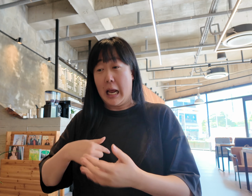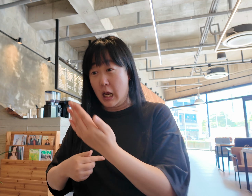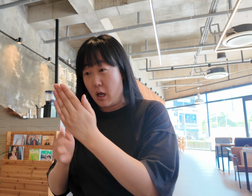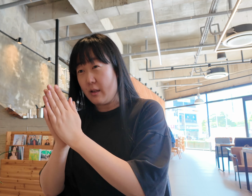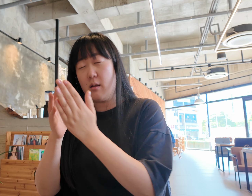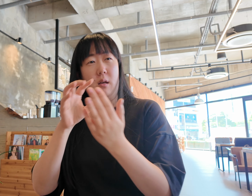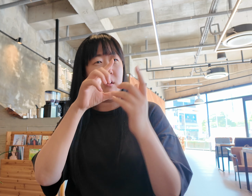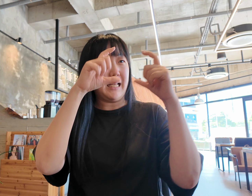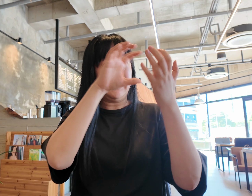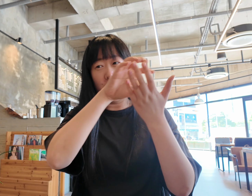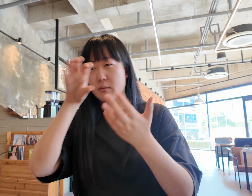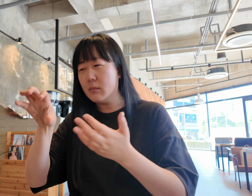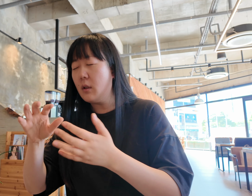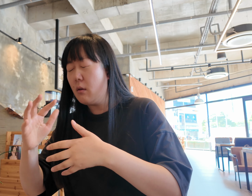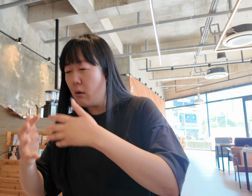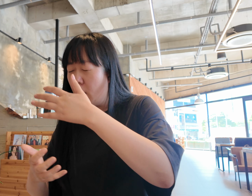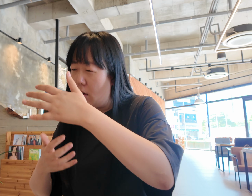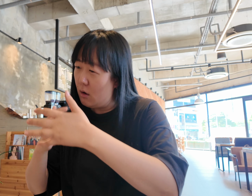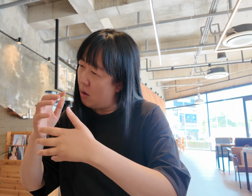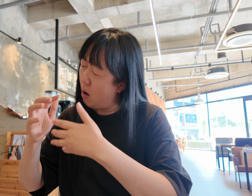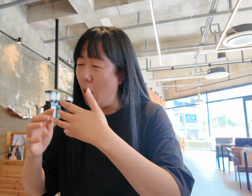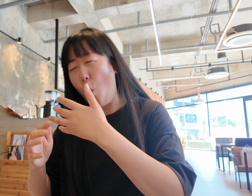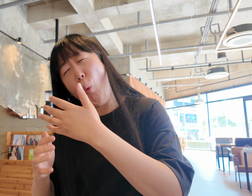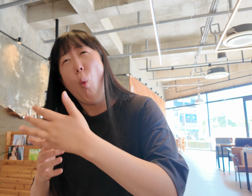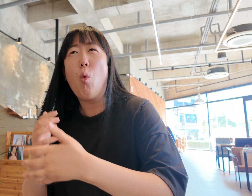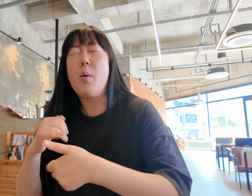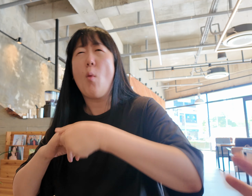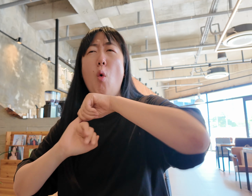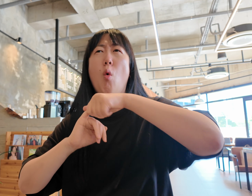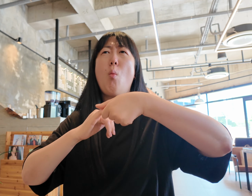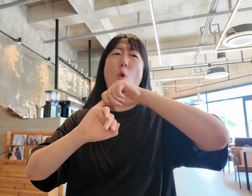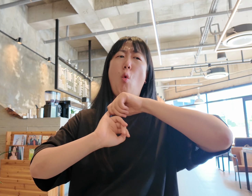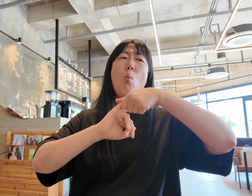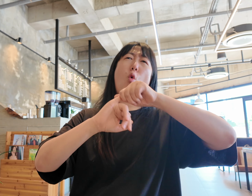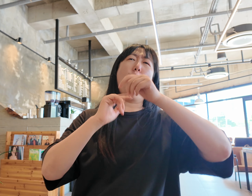It is difficult to effectively convey books or pictures in sign language.